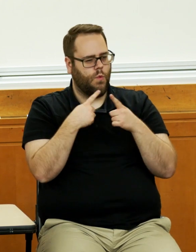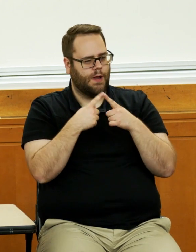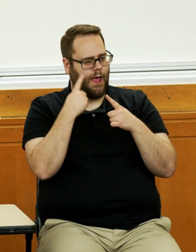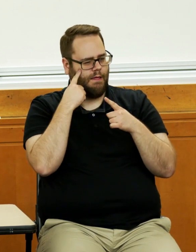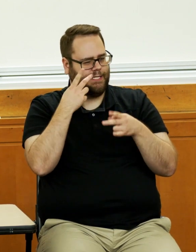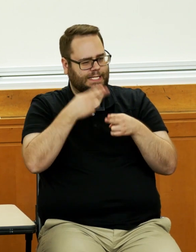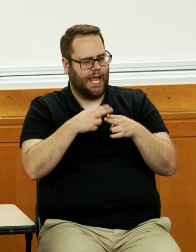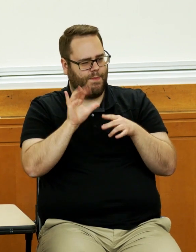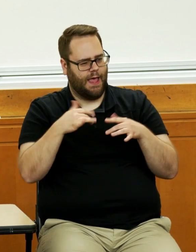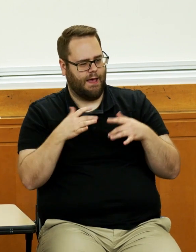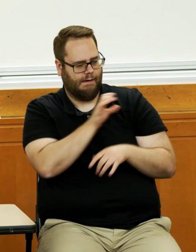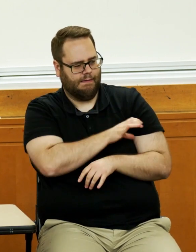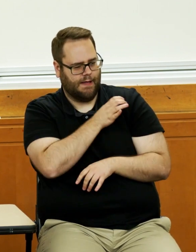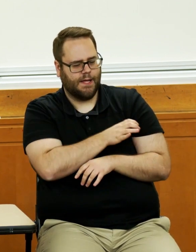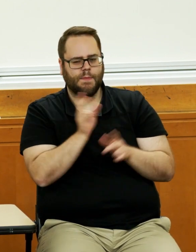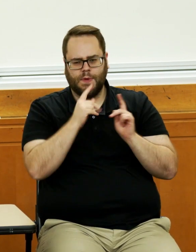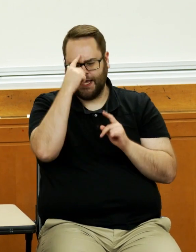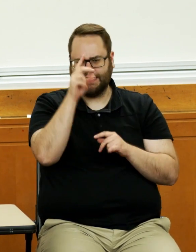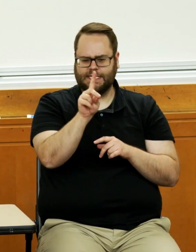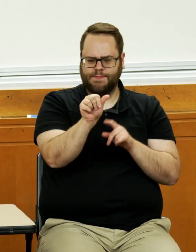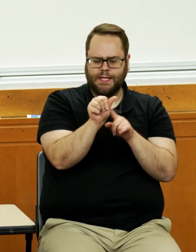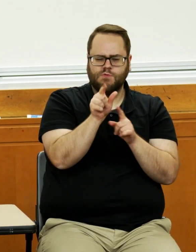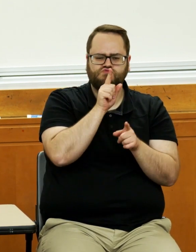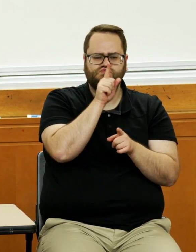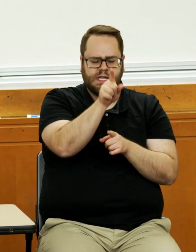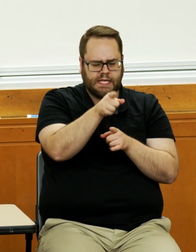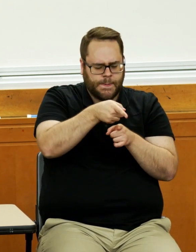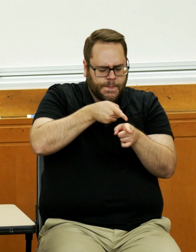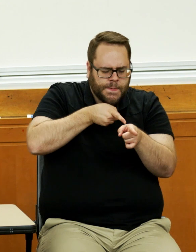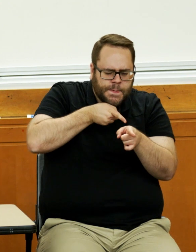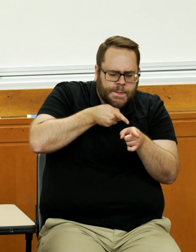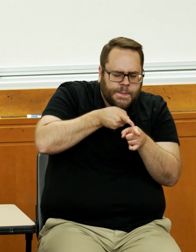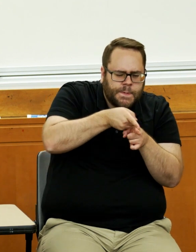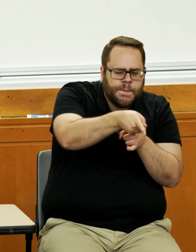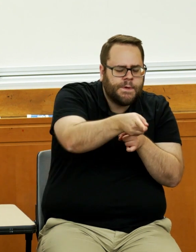is people think that disability is like this super niche area that if they don't know anyone